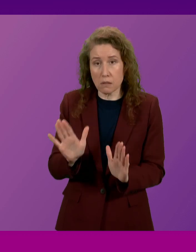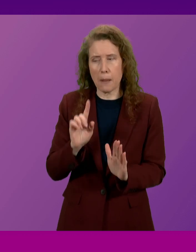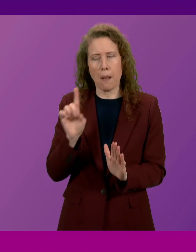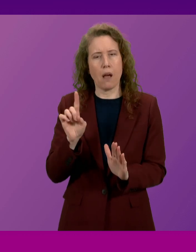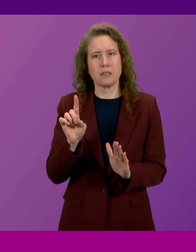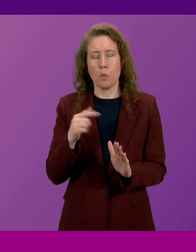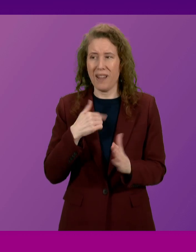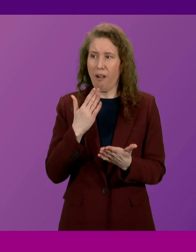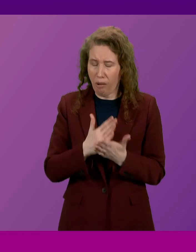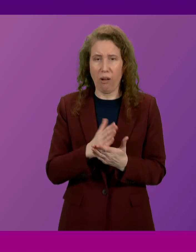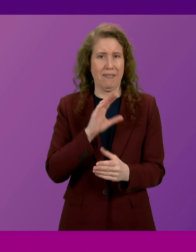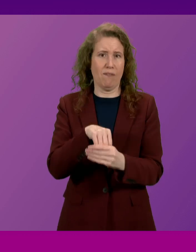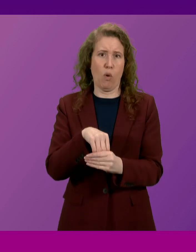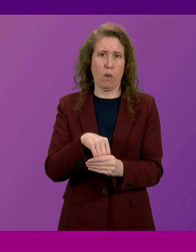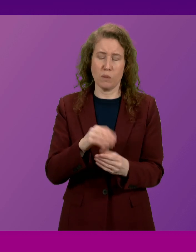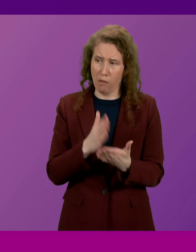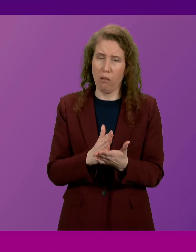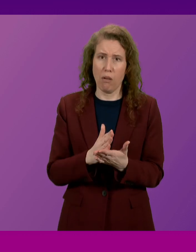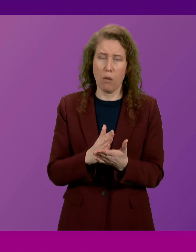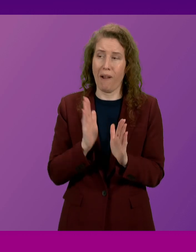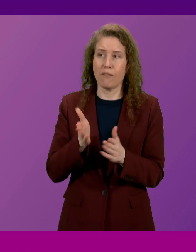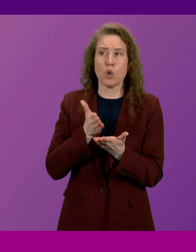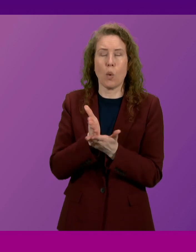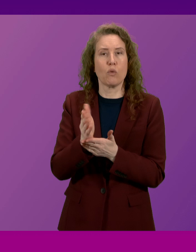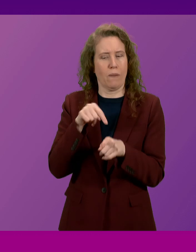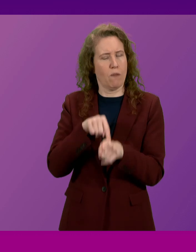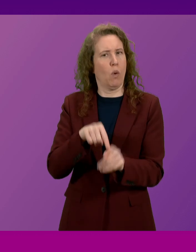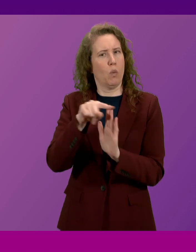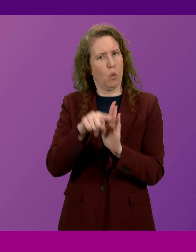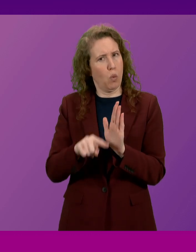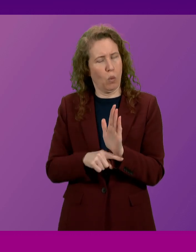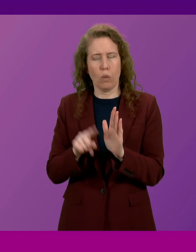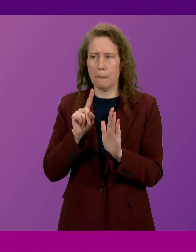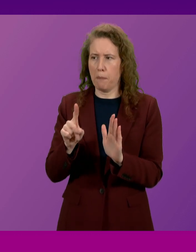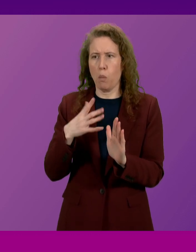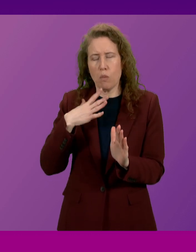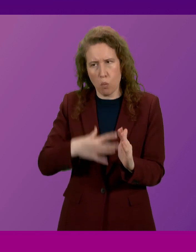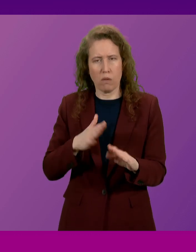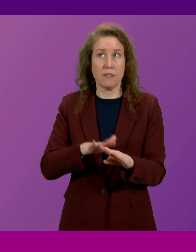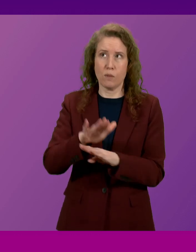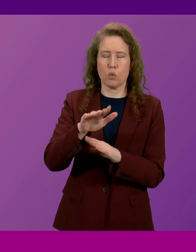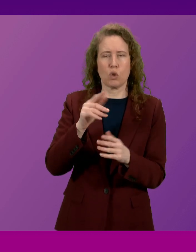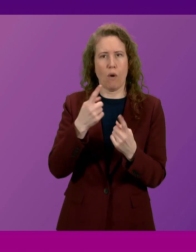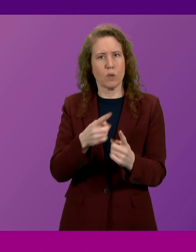is deeply involved in discussions to ensure that the future of the University of Dundee is secure.